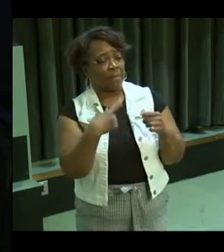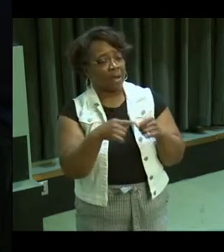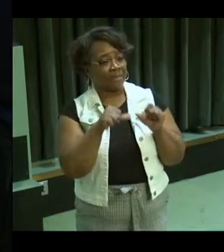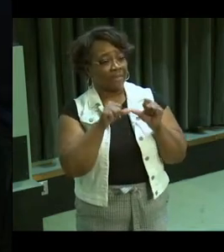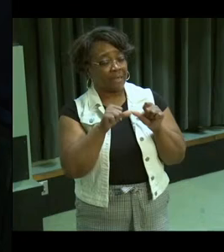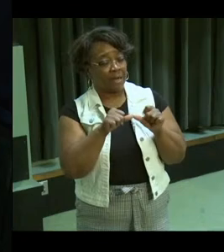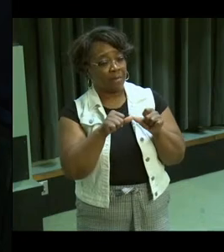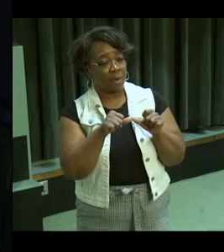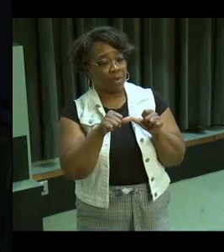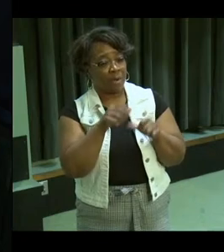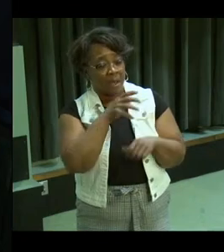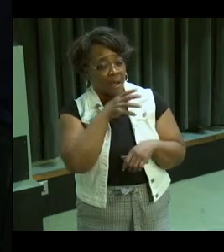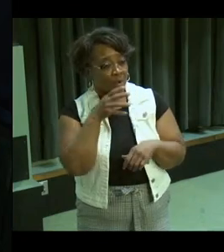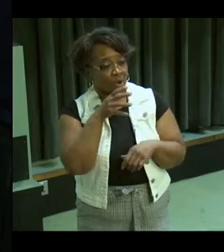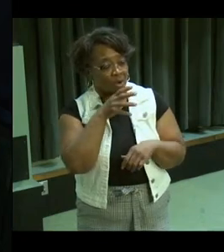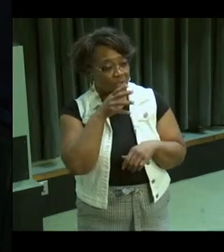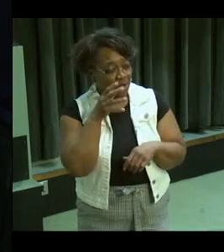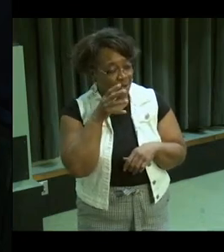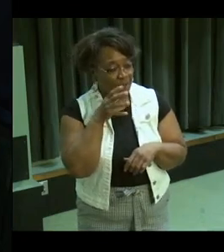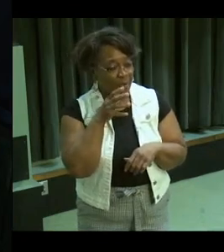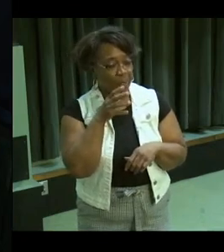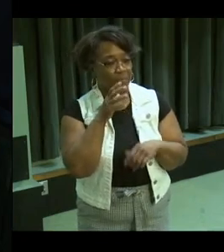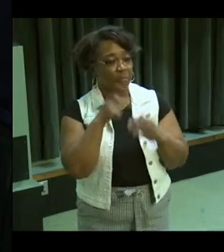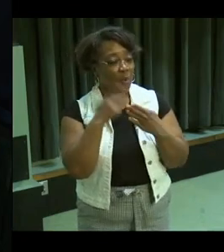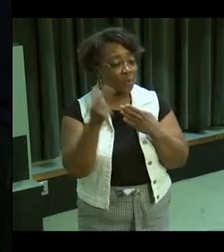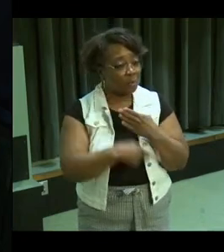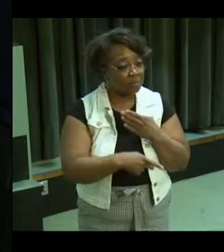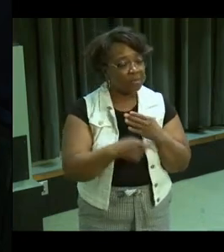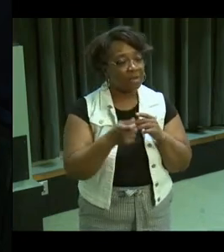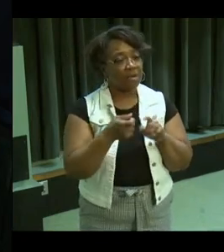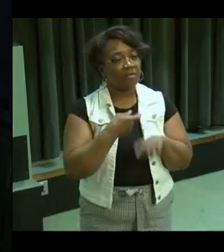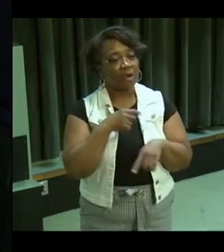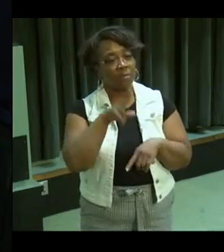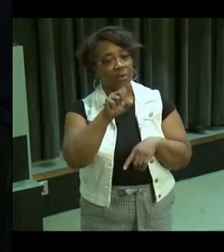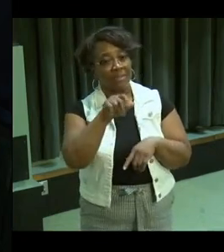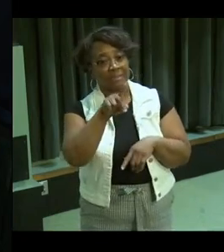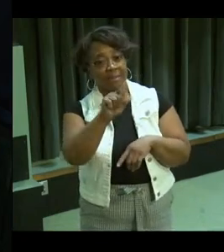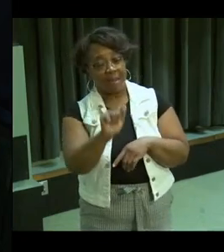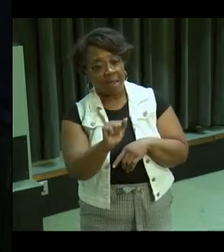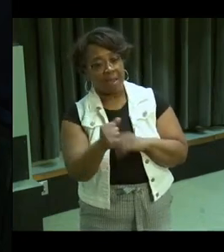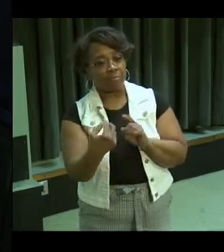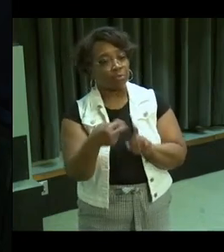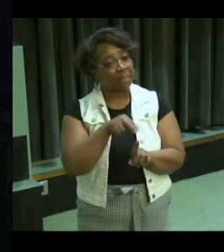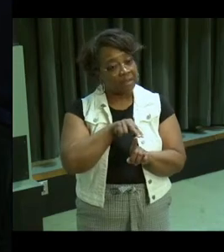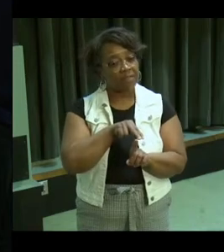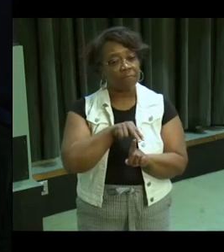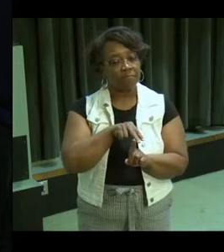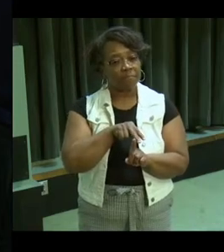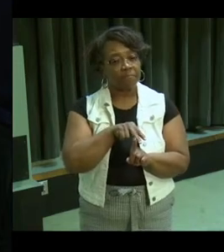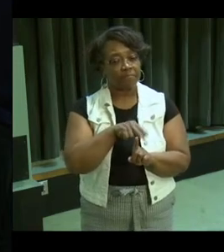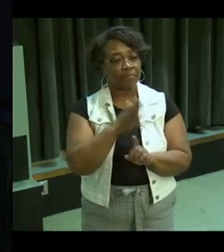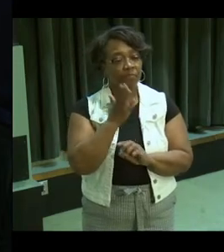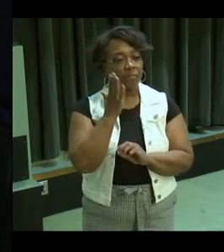agricultural, agricultural agriculture initiatives from